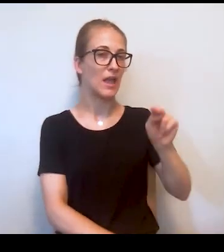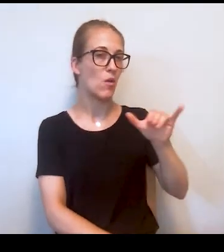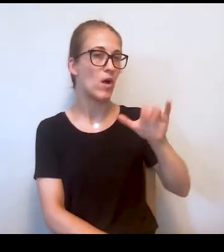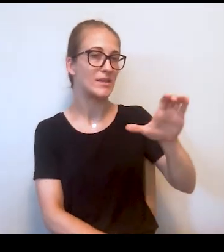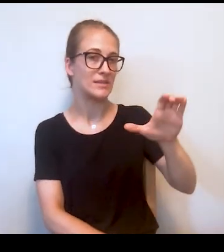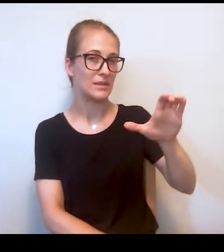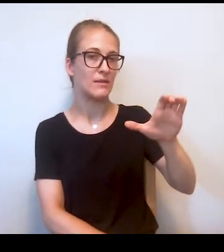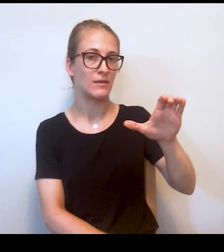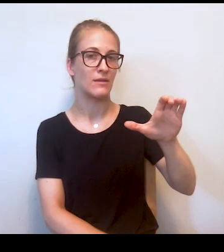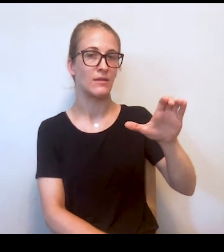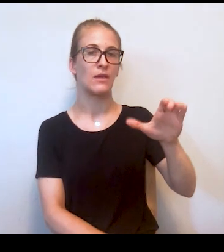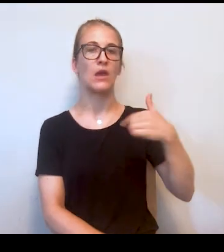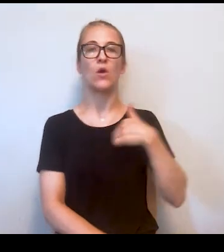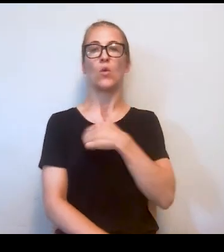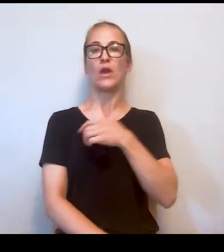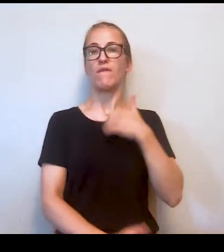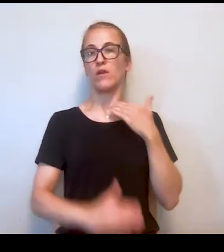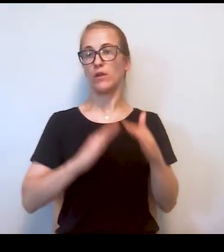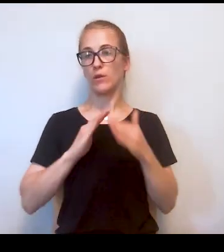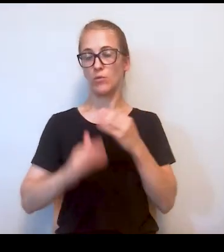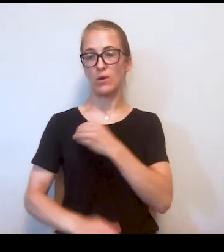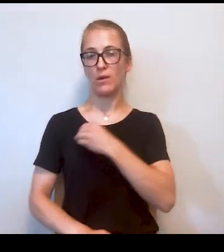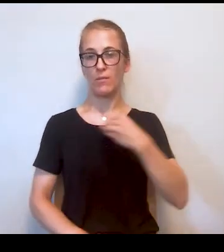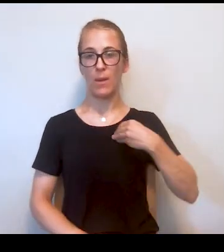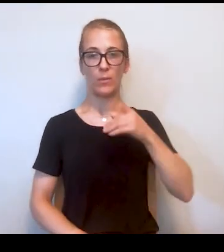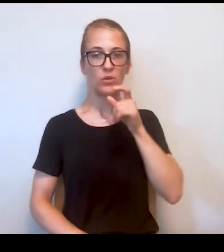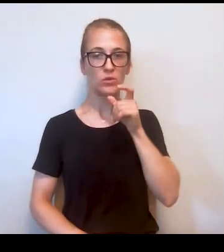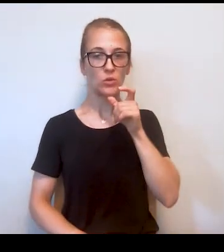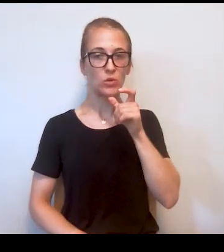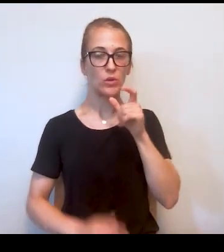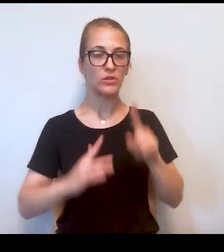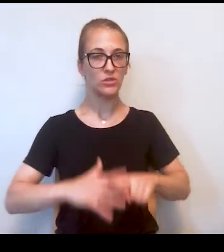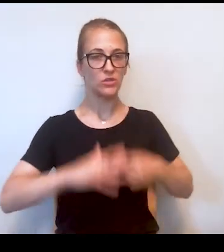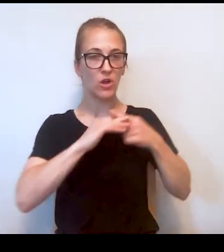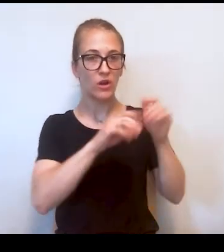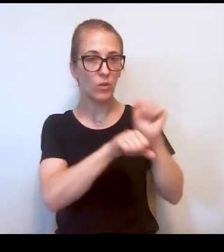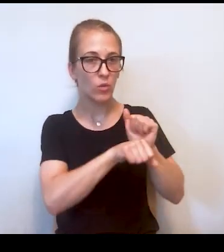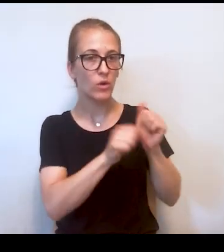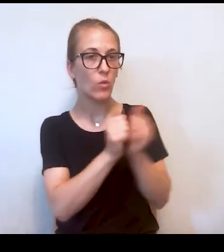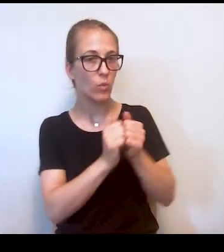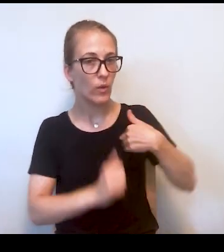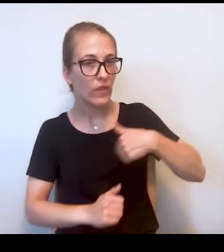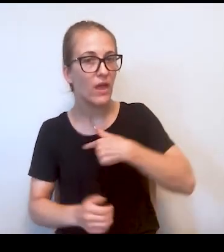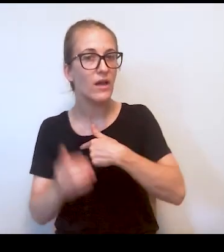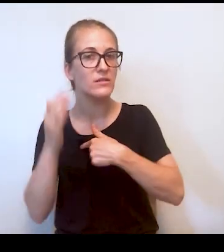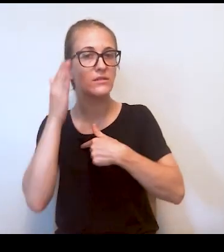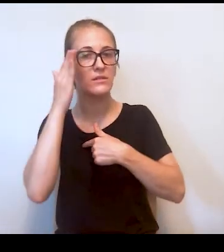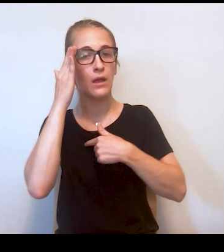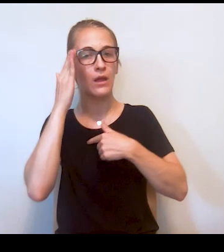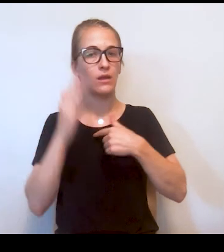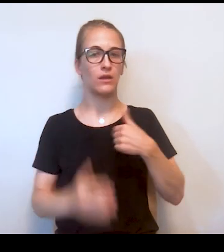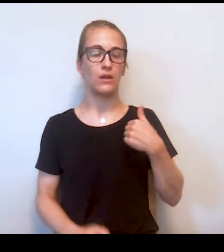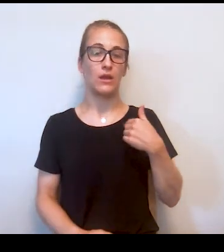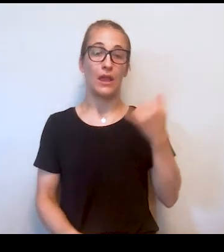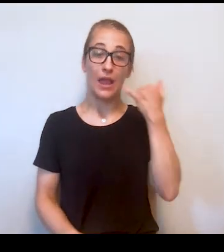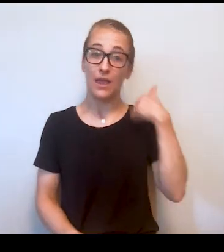We would, if we get the funding, love to bring people on more full time in terms of content creation,